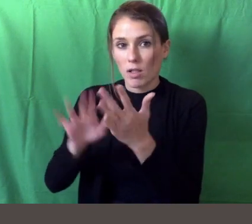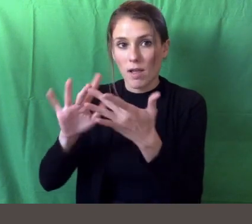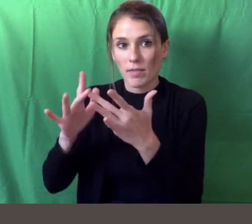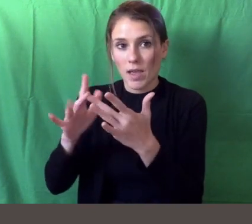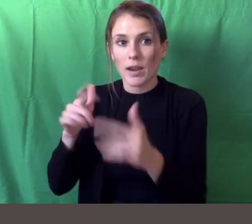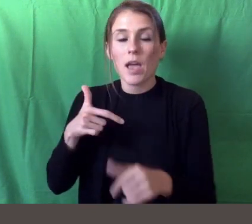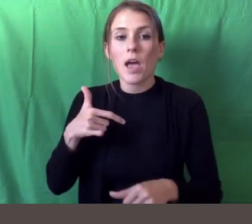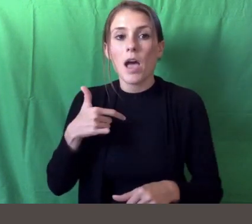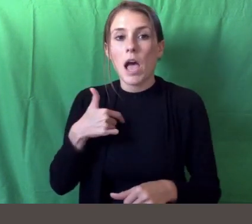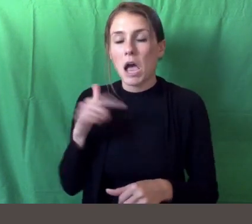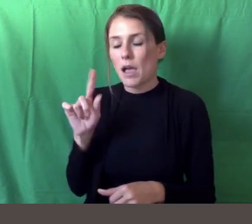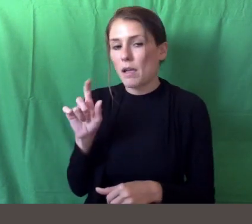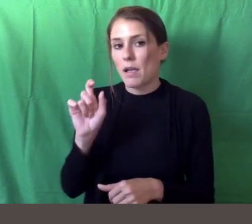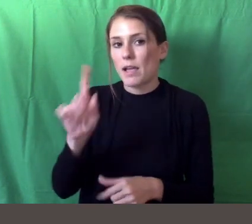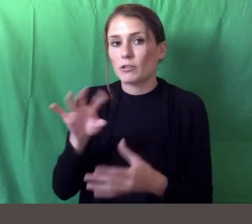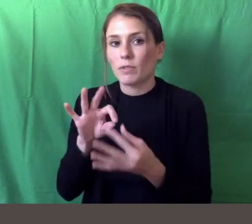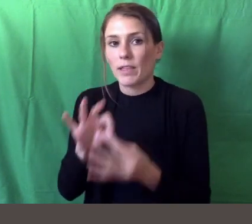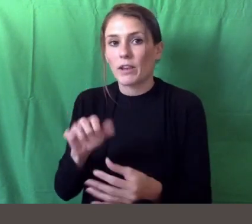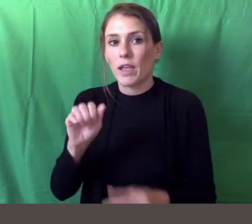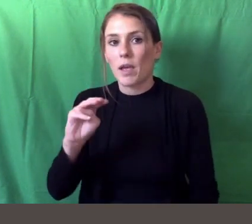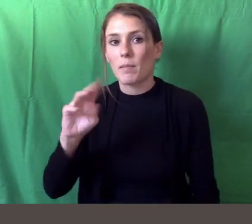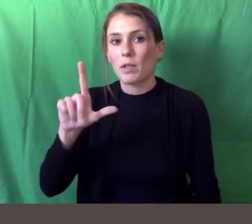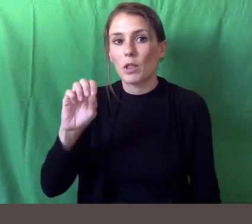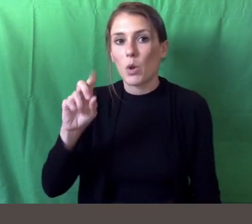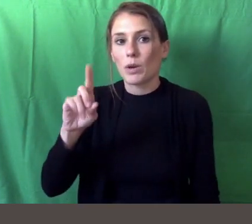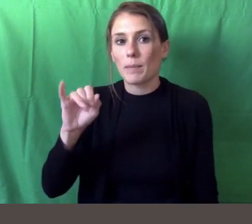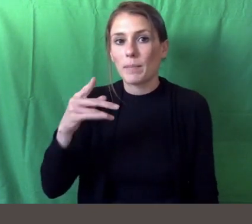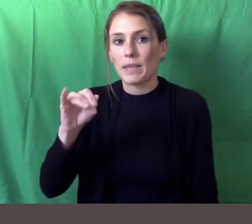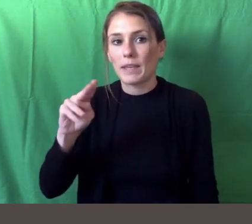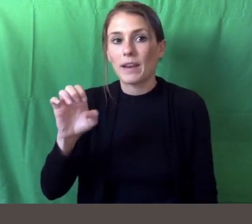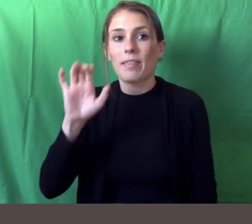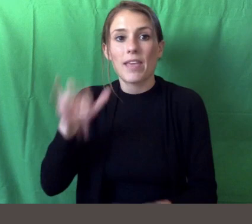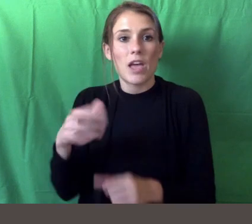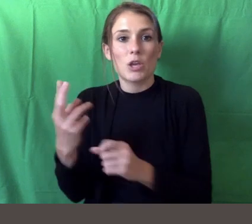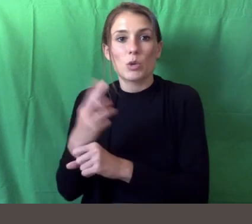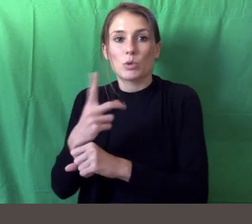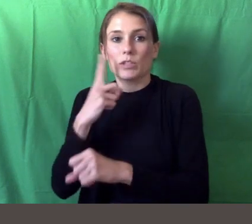a query on a Almodipine, which is a drug used to treat high blood pressure.